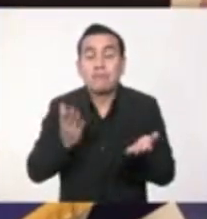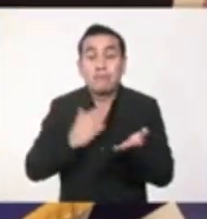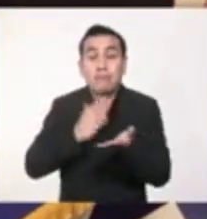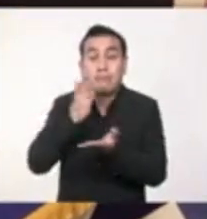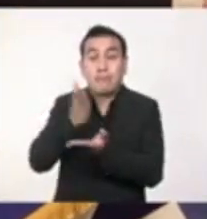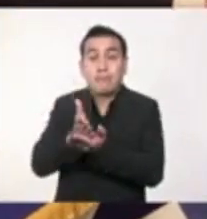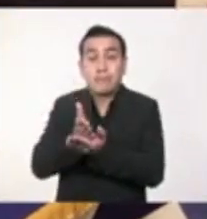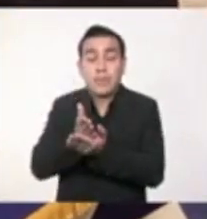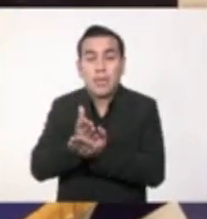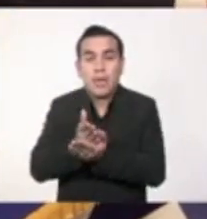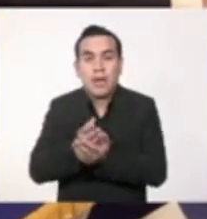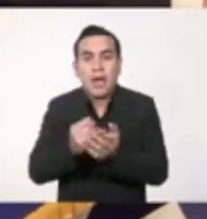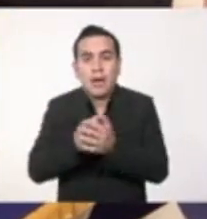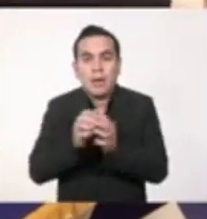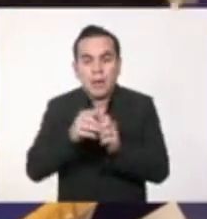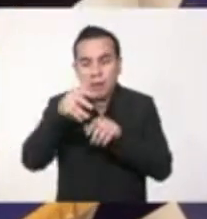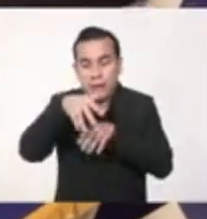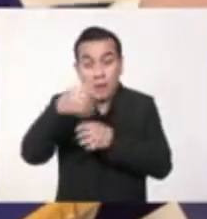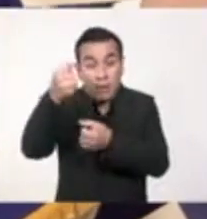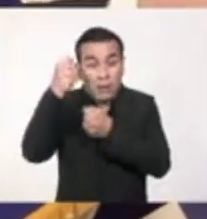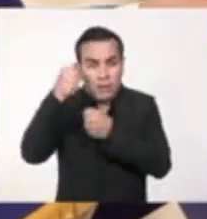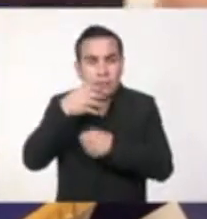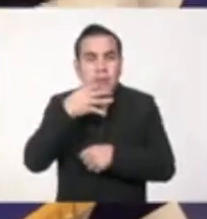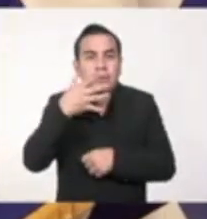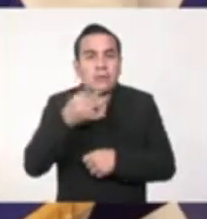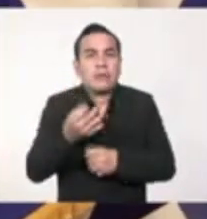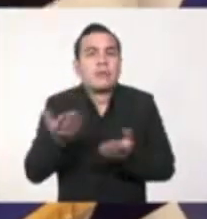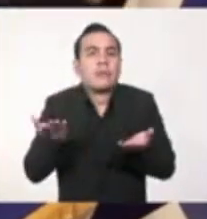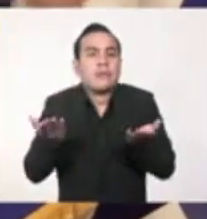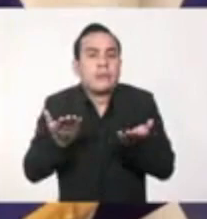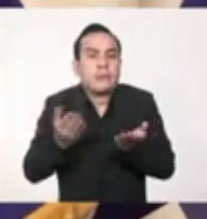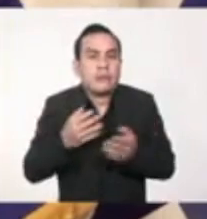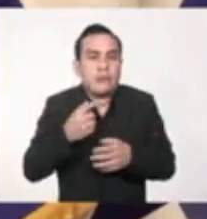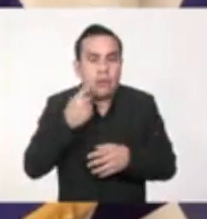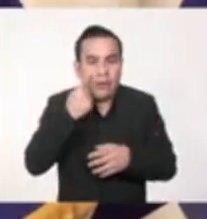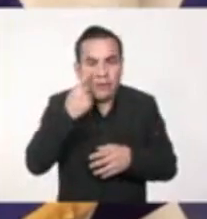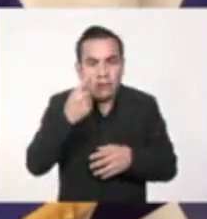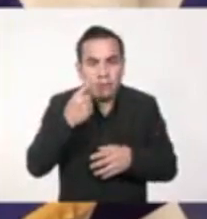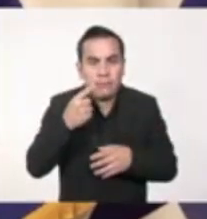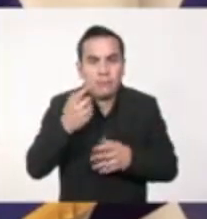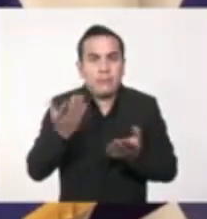the street. It is so popular as they open the window,